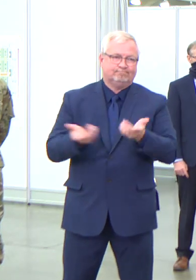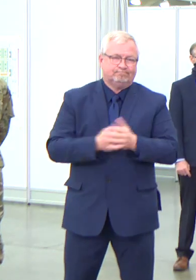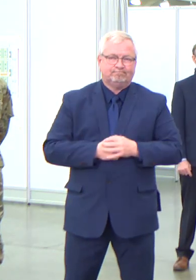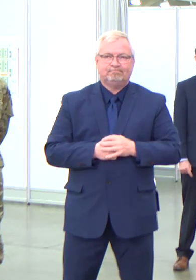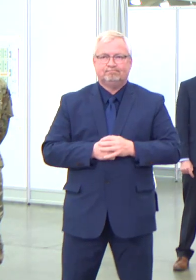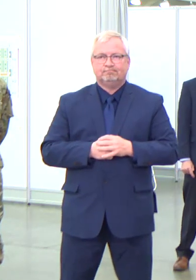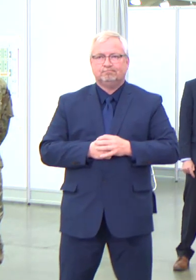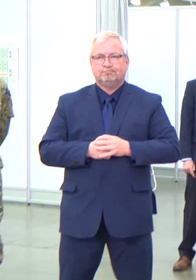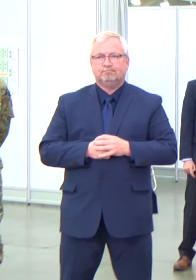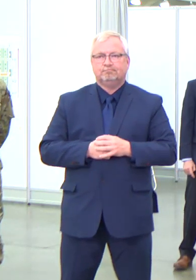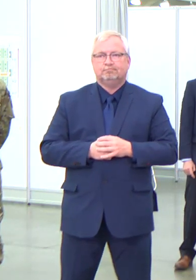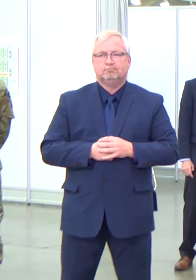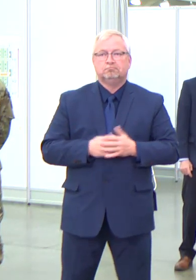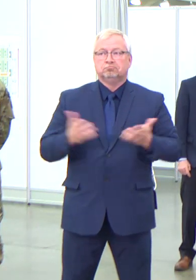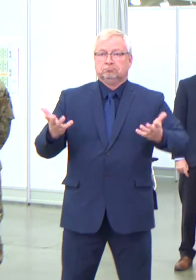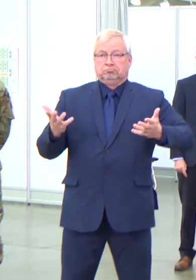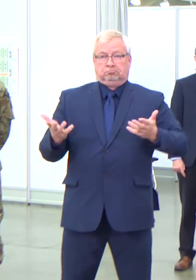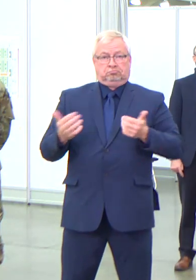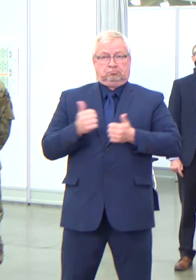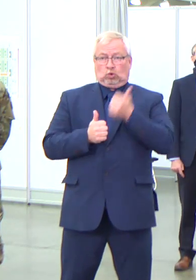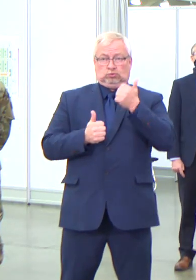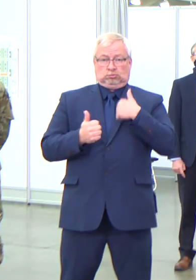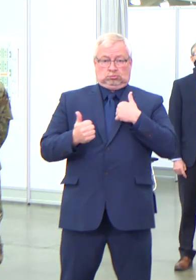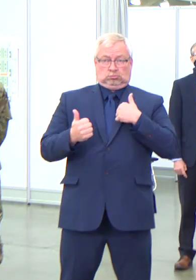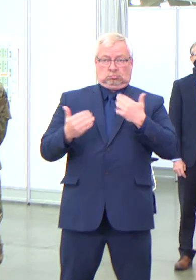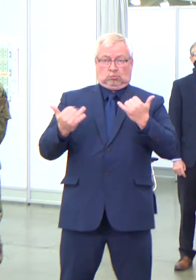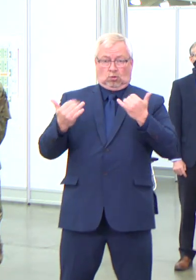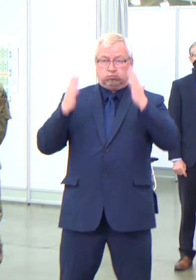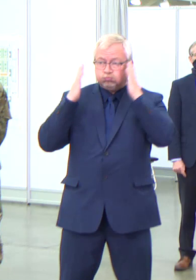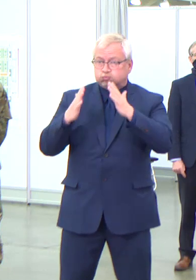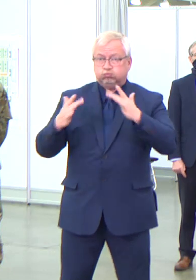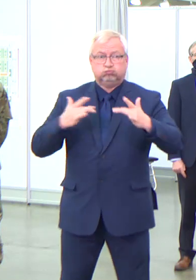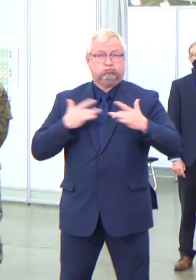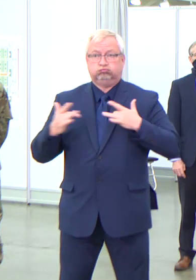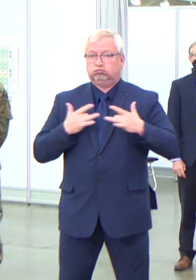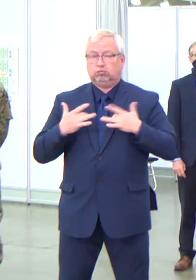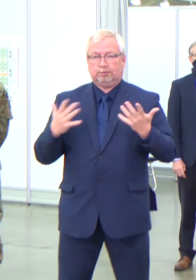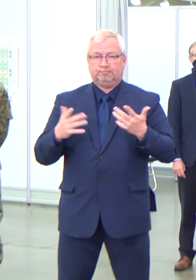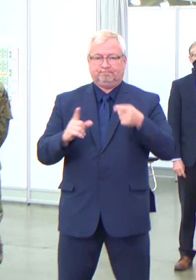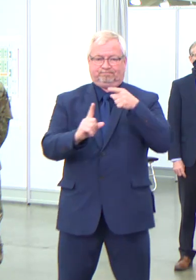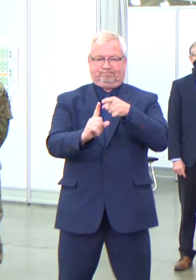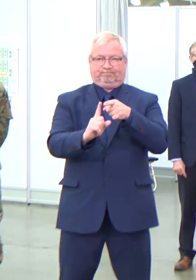concern continues to be the fact that we now have cases and/or clusters